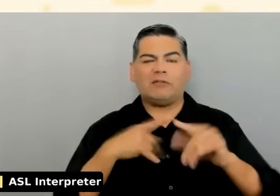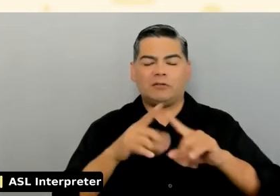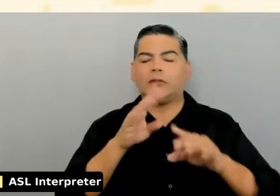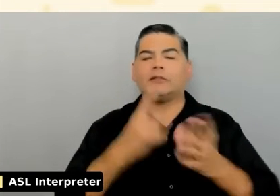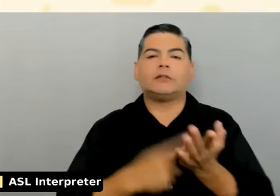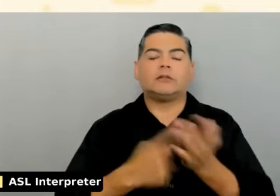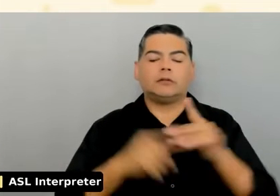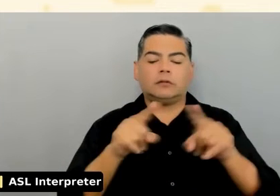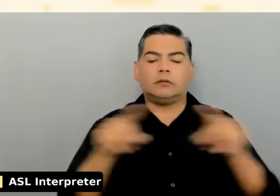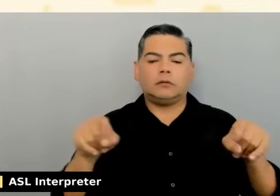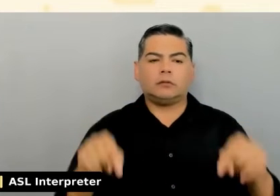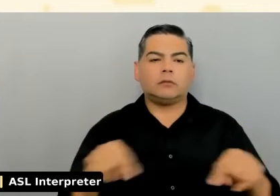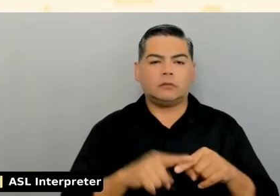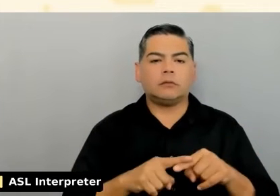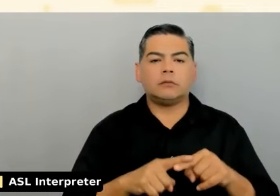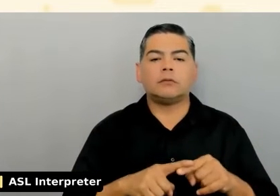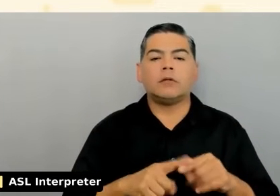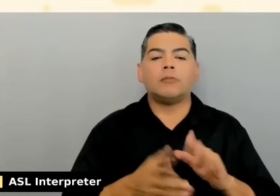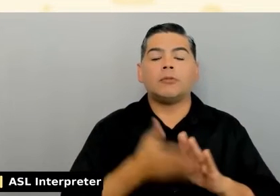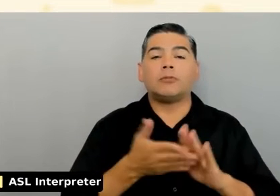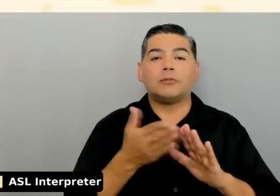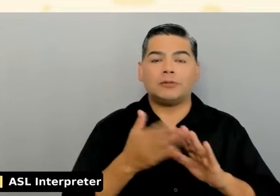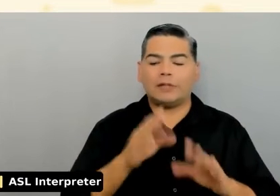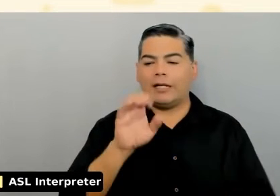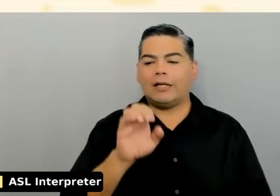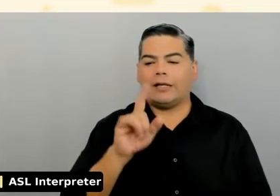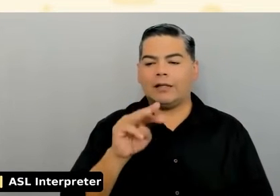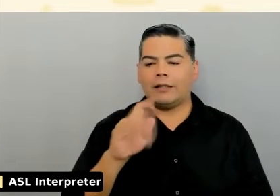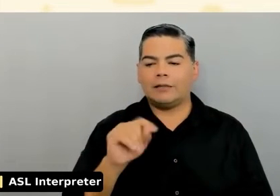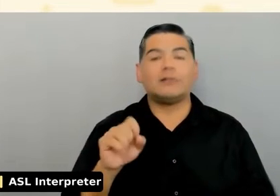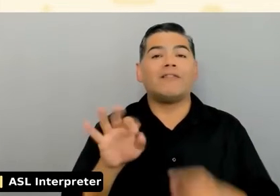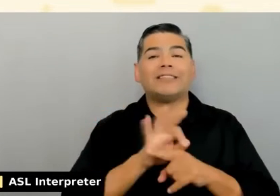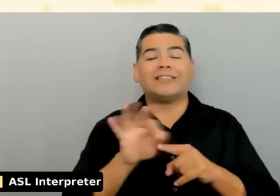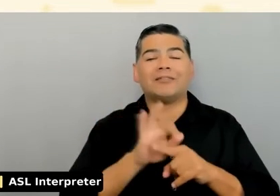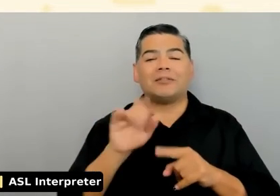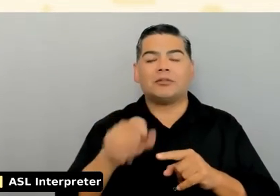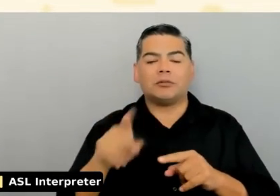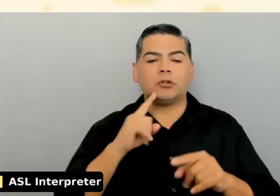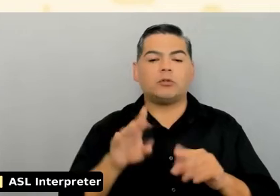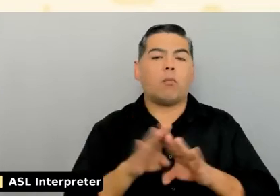Keyboard operability, all the elements, all the functionality should be operable with a keyboard.